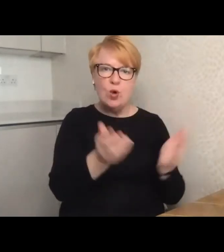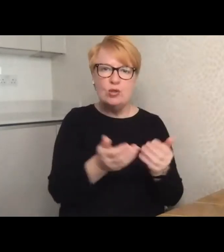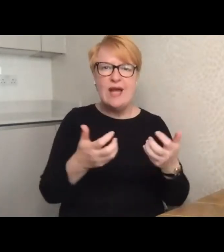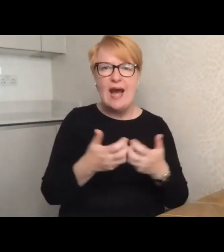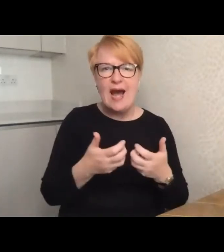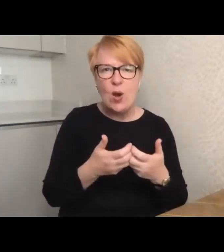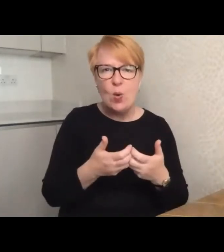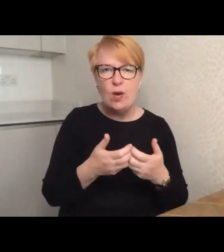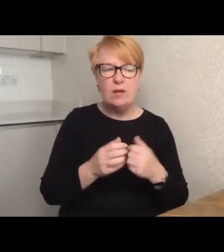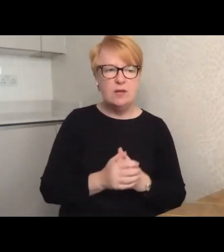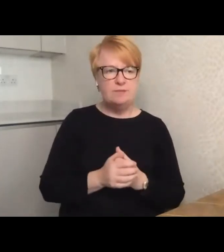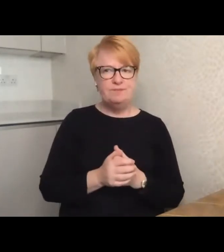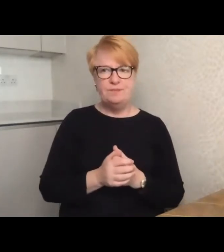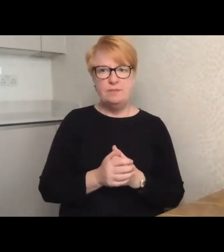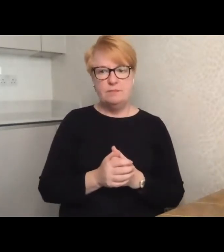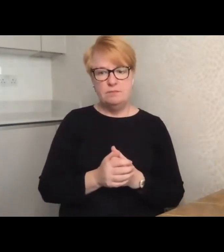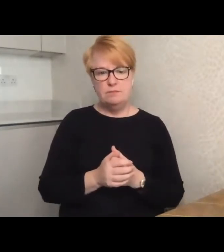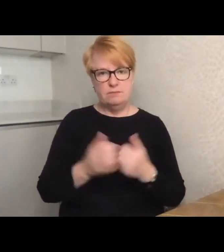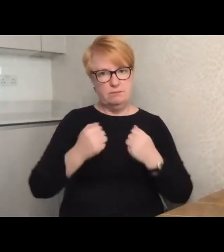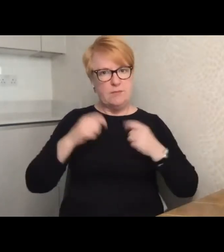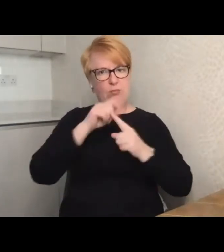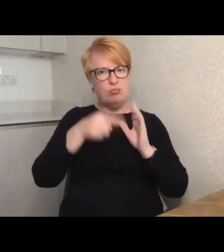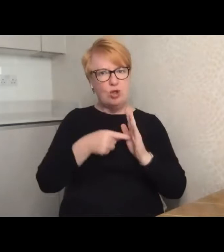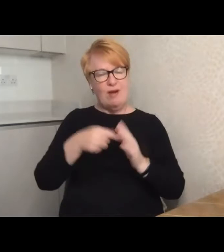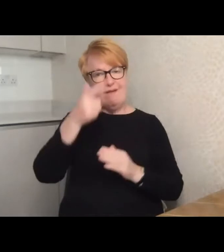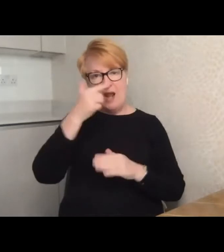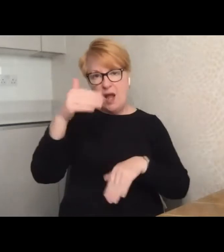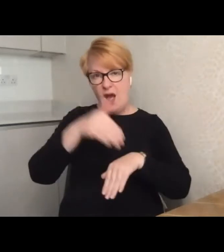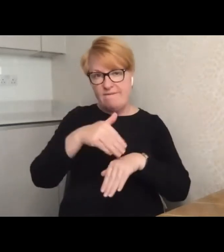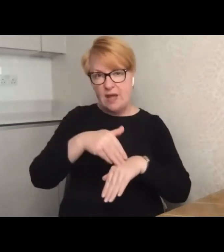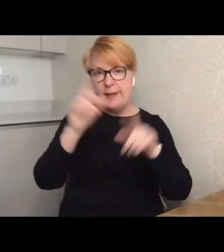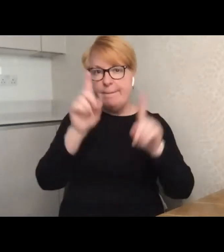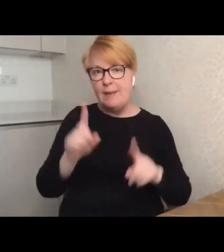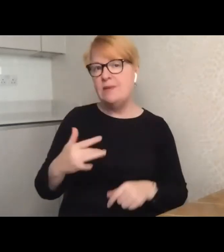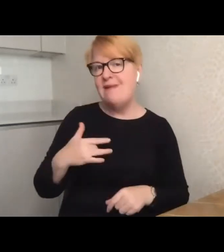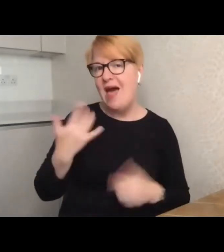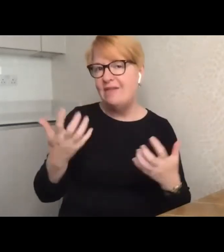kind of impact directly on people's lives. So, over the next hour or so,